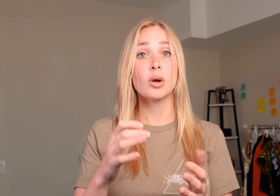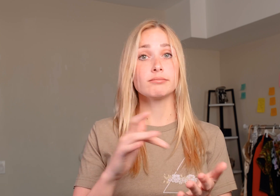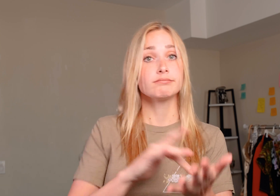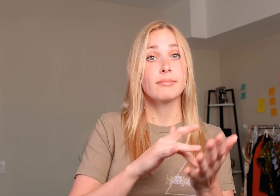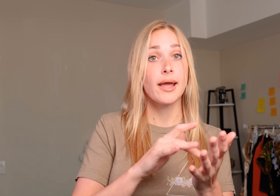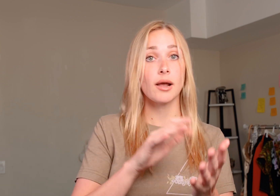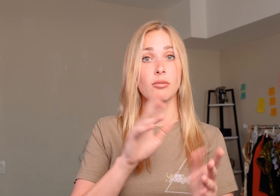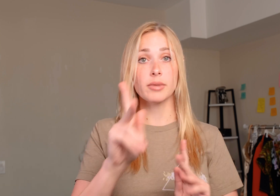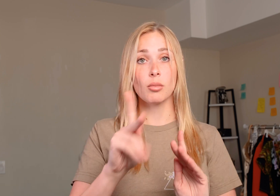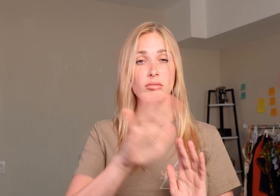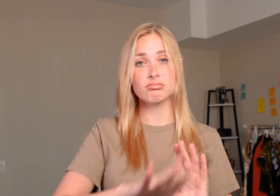and impactful if Emergency and Health Care Personnel know a few signs.